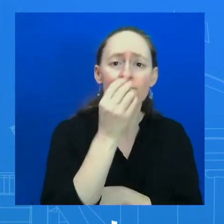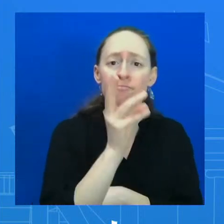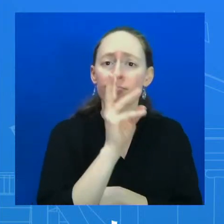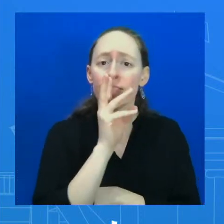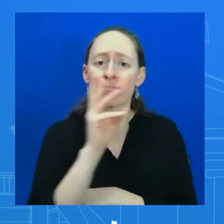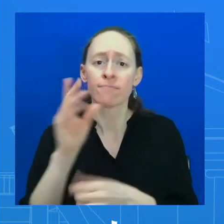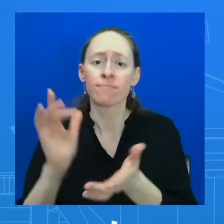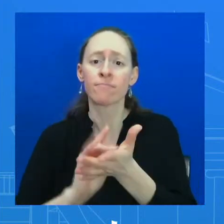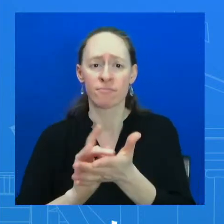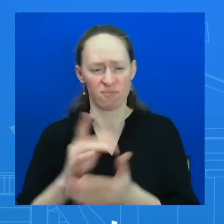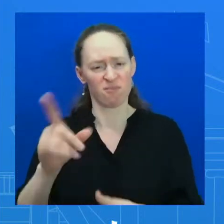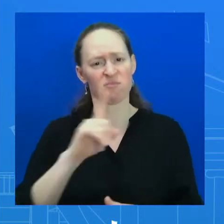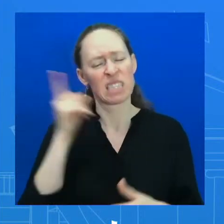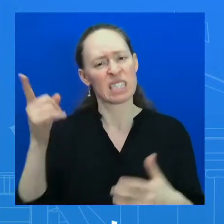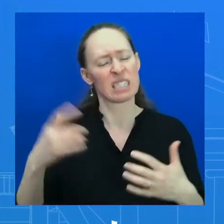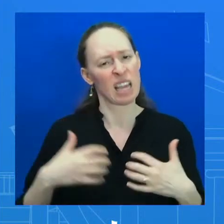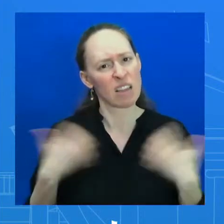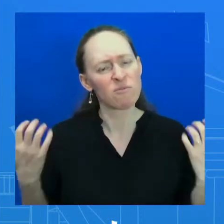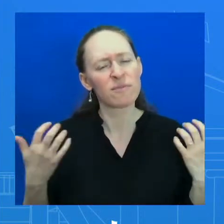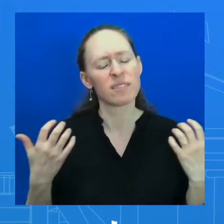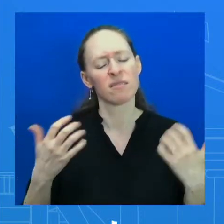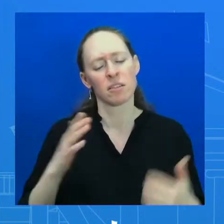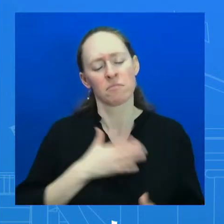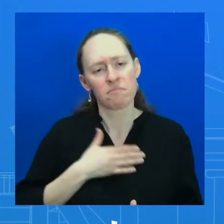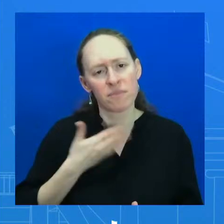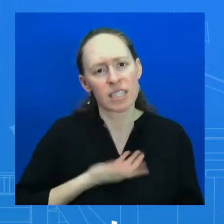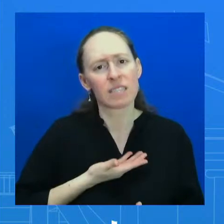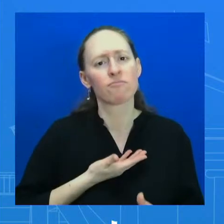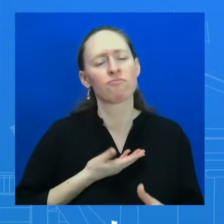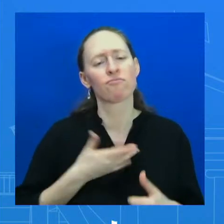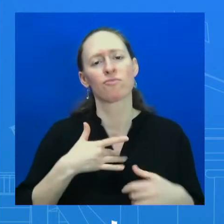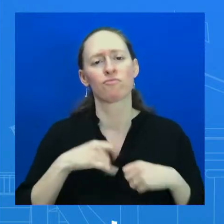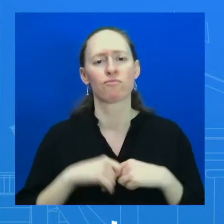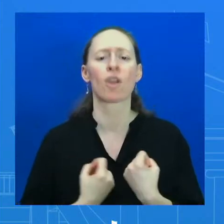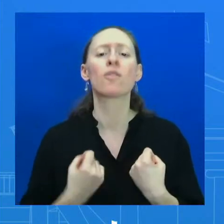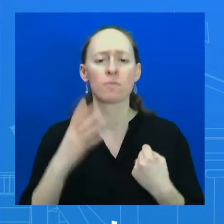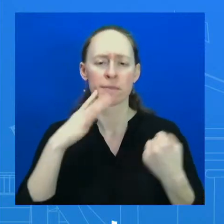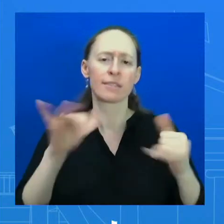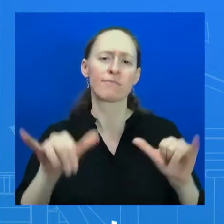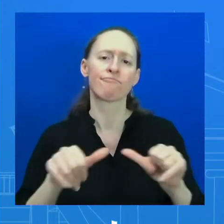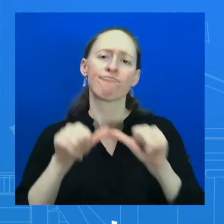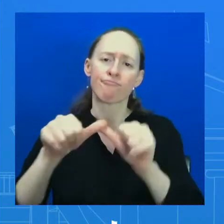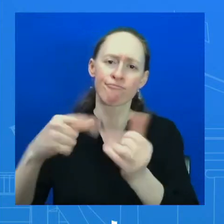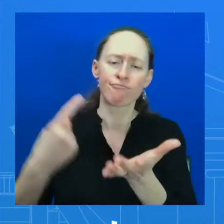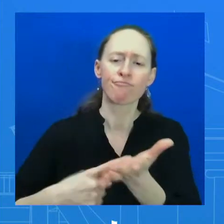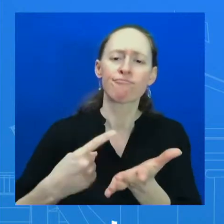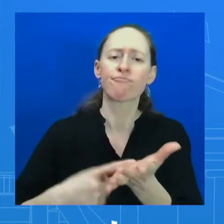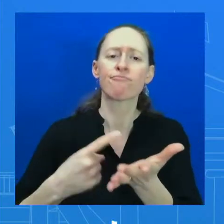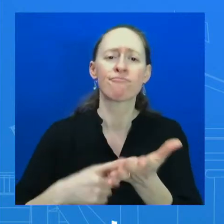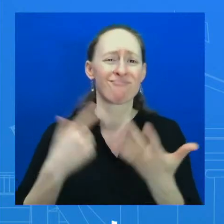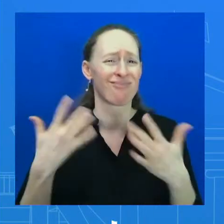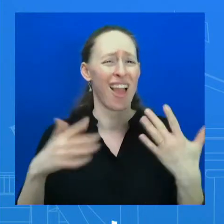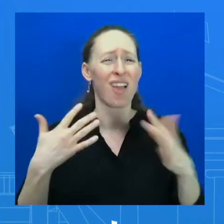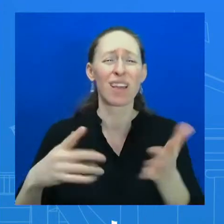And we're going to have those conversations with the Israeli government, as we have been. It's going to continue. The Press: If I can also go back to something